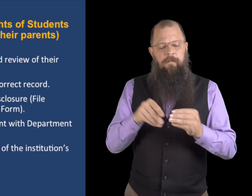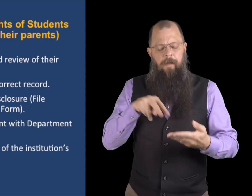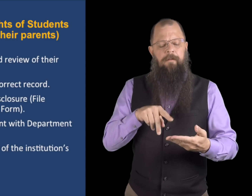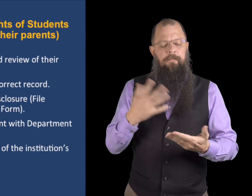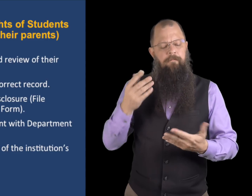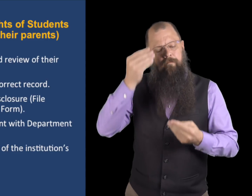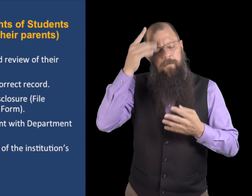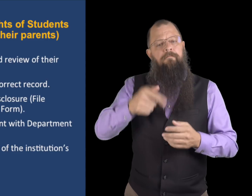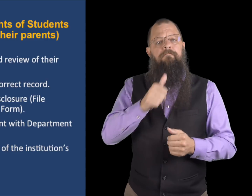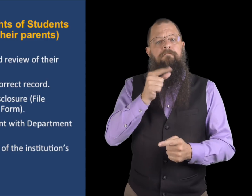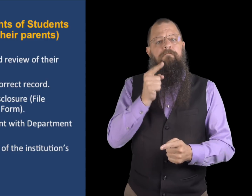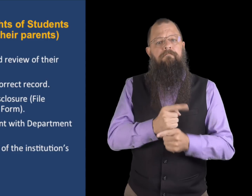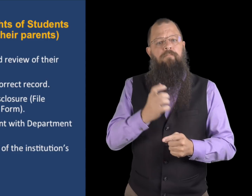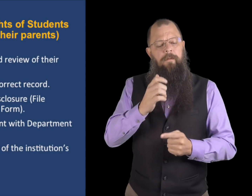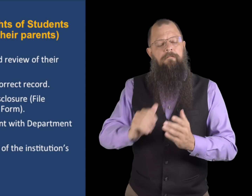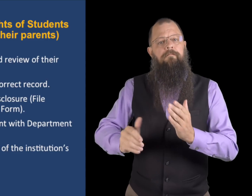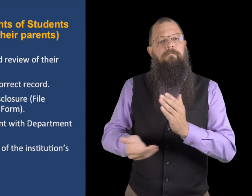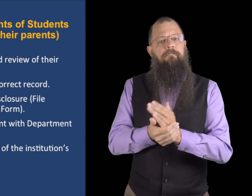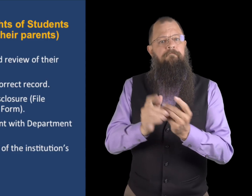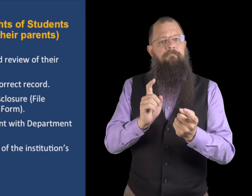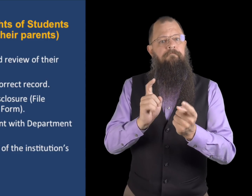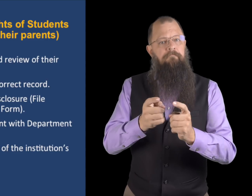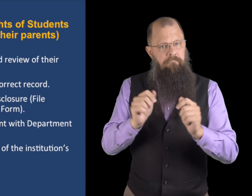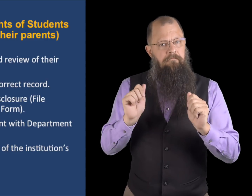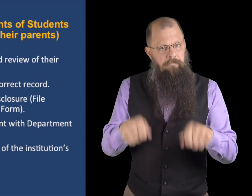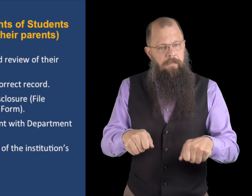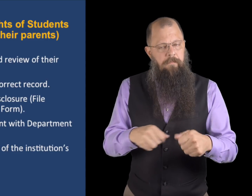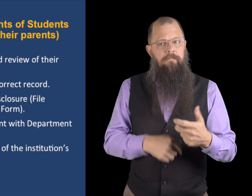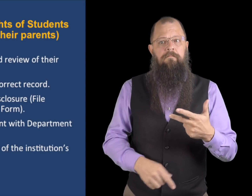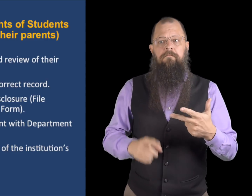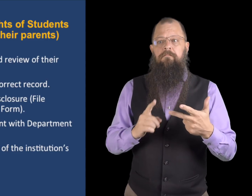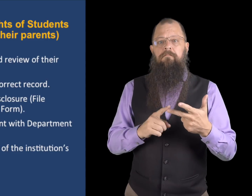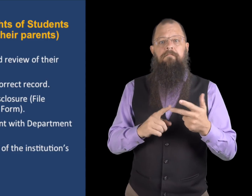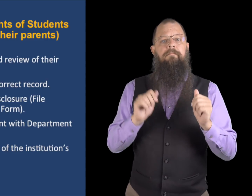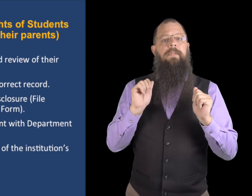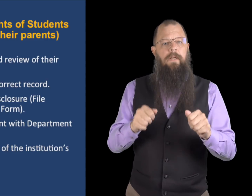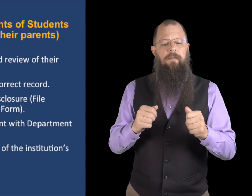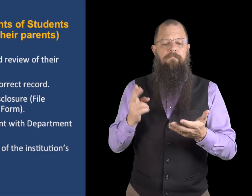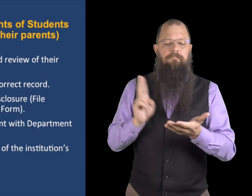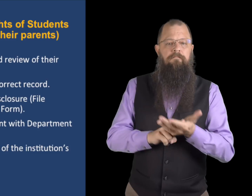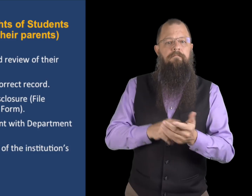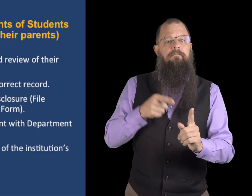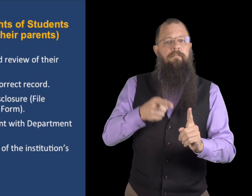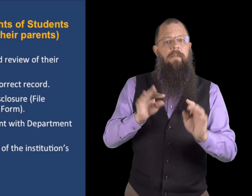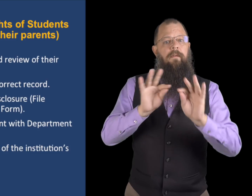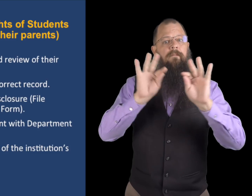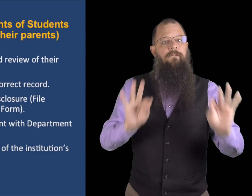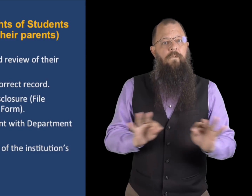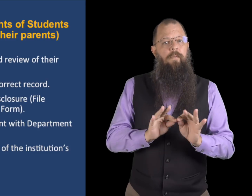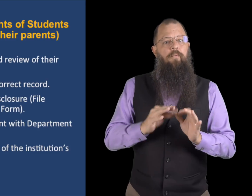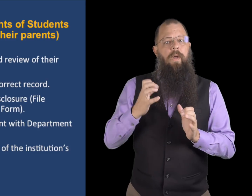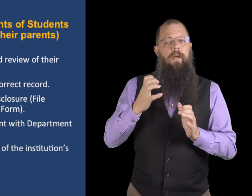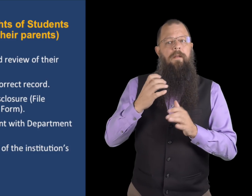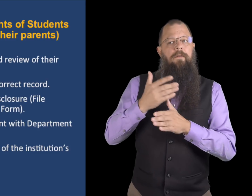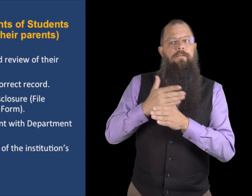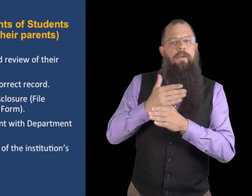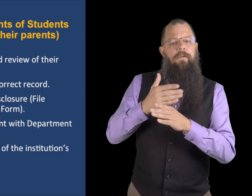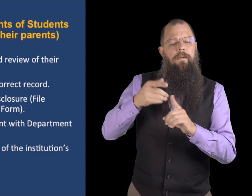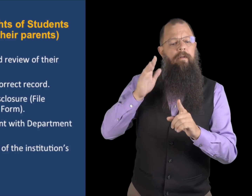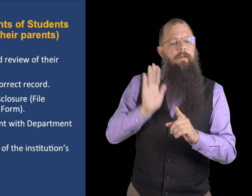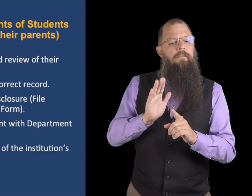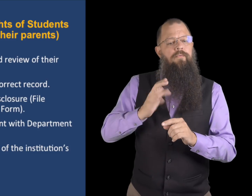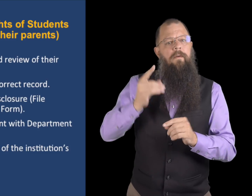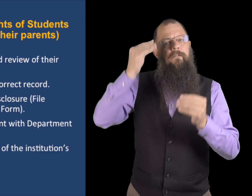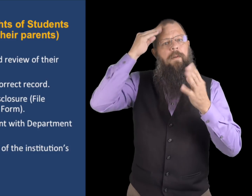the ability to amend an incorrect record, consent for disclosure, meaning a form to